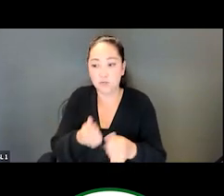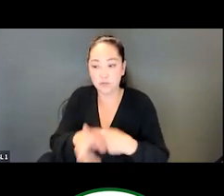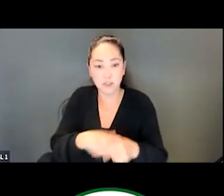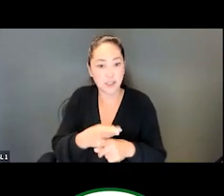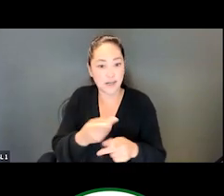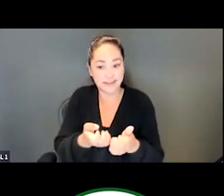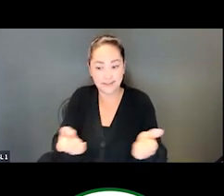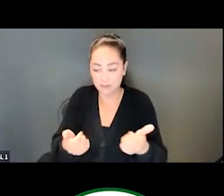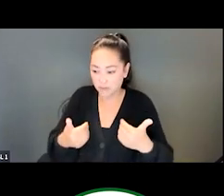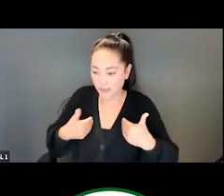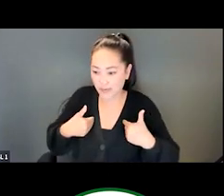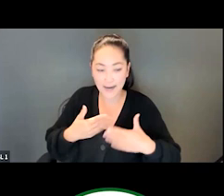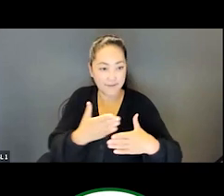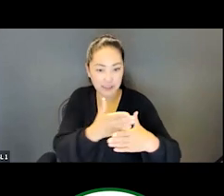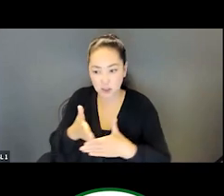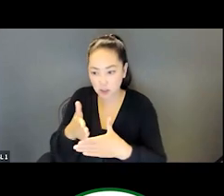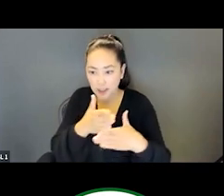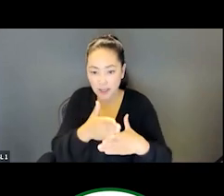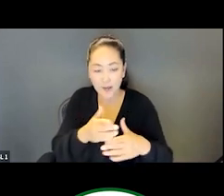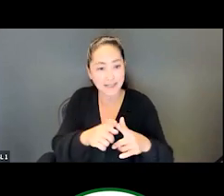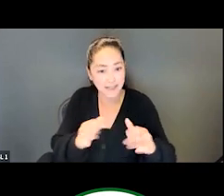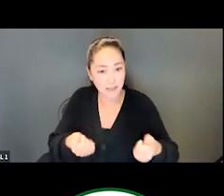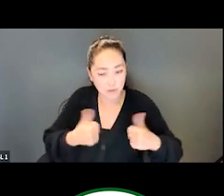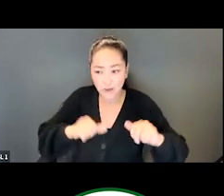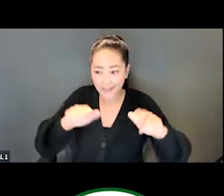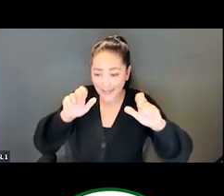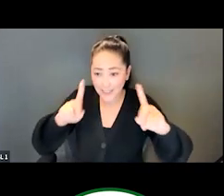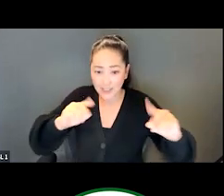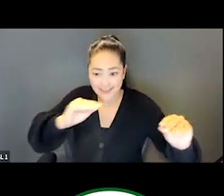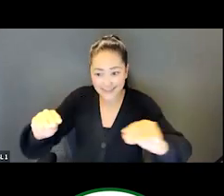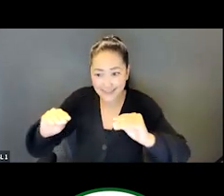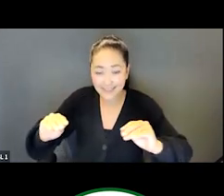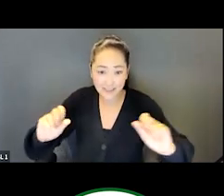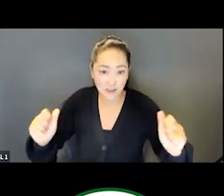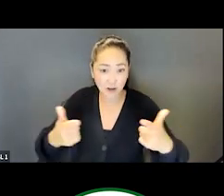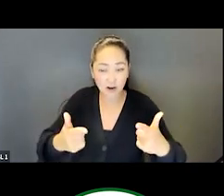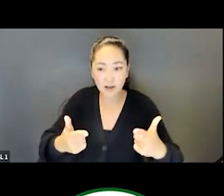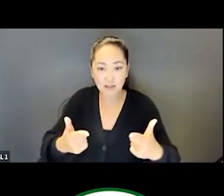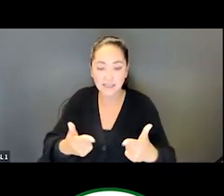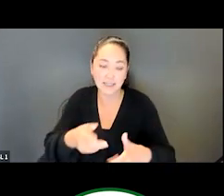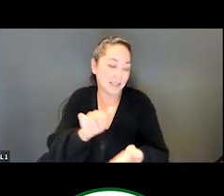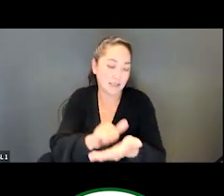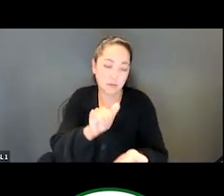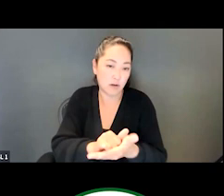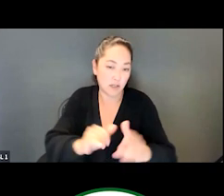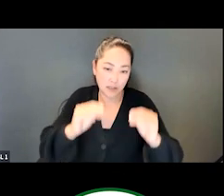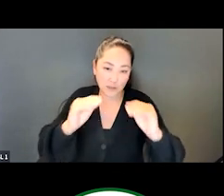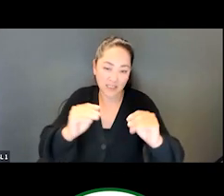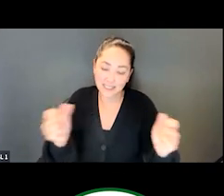In one day. So more importantly, more we educate and gather like a communication and searching more the gaps.